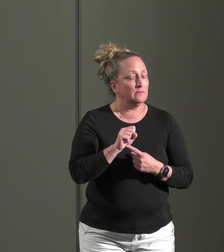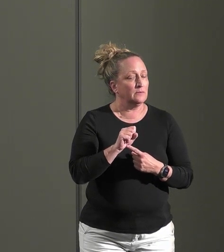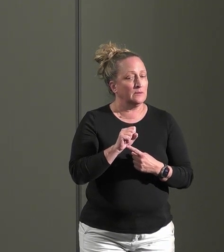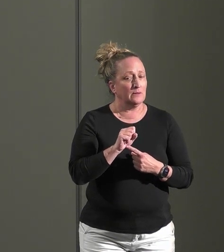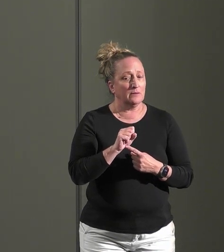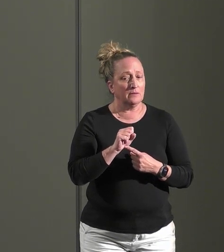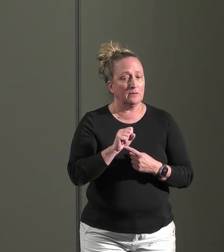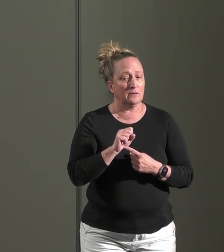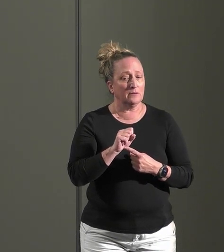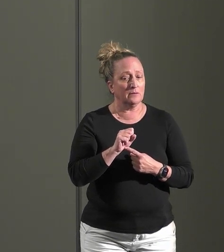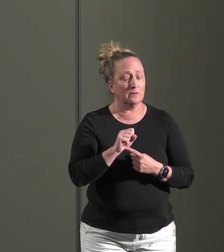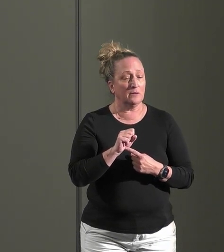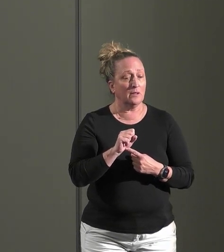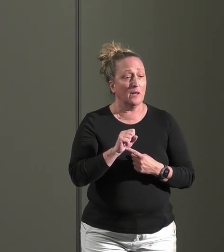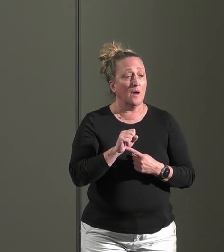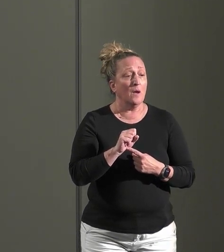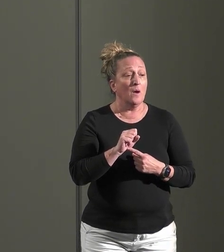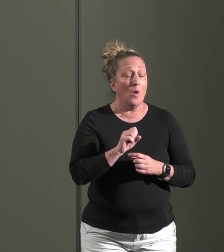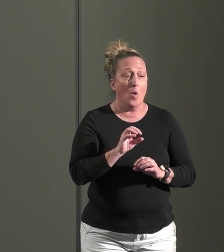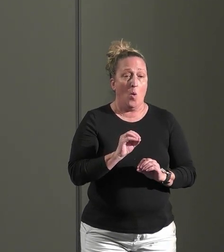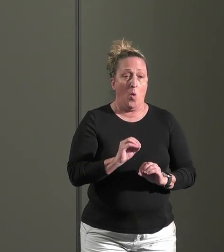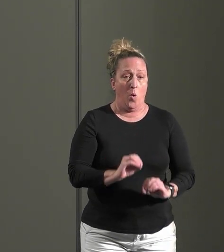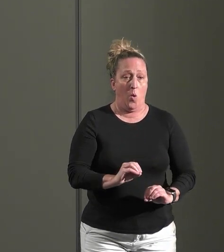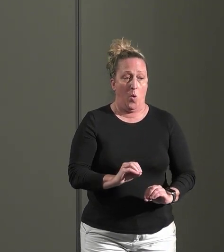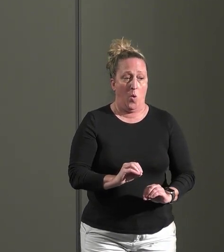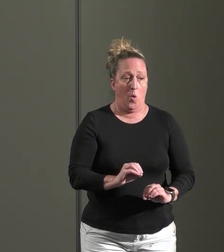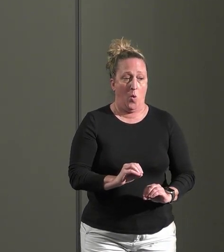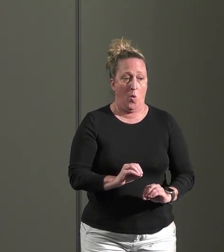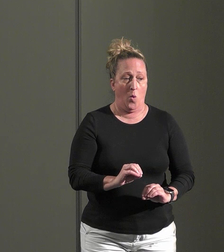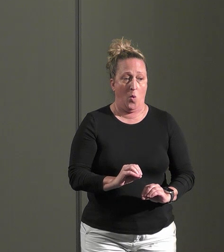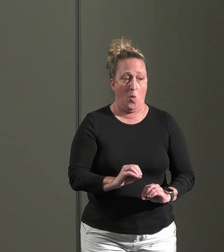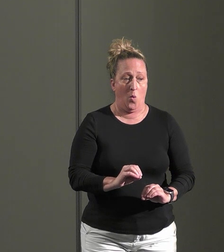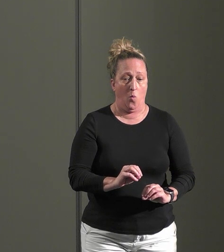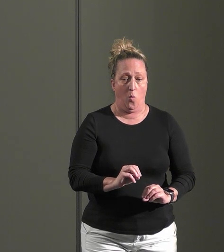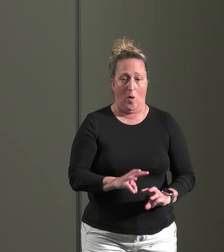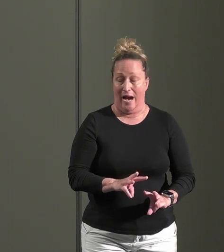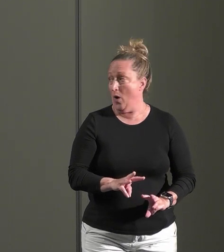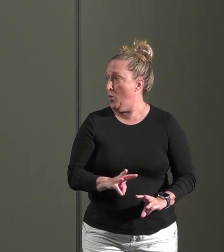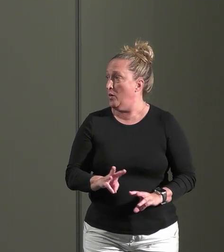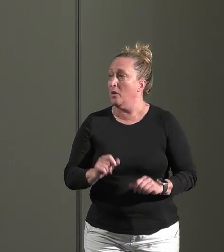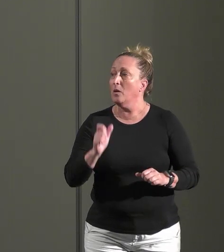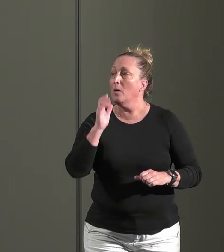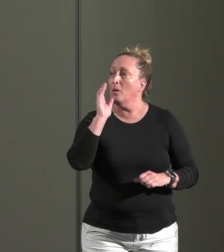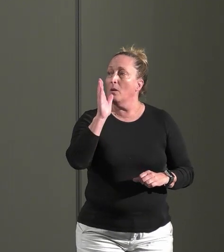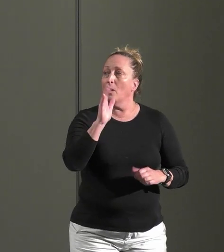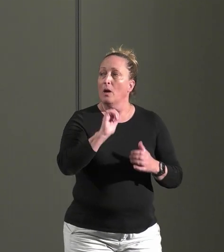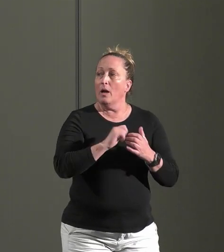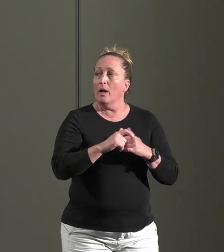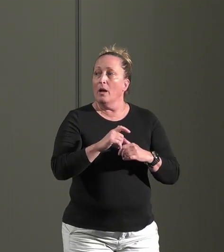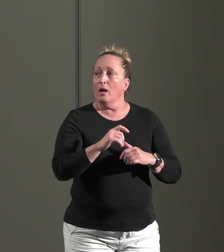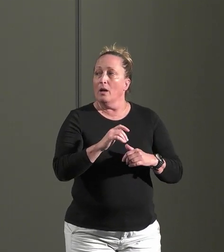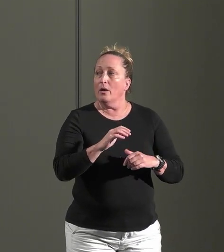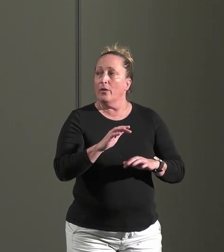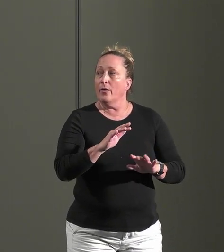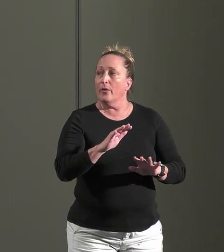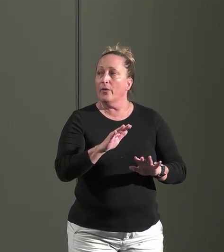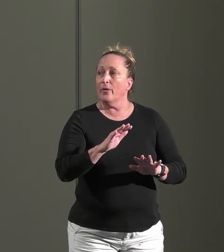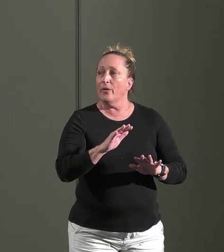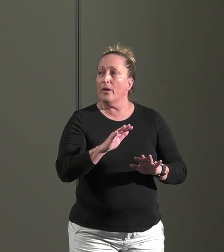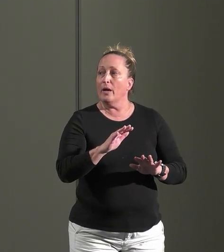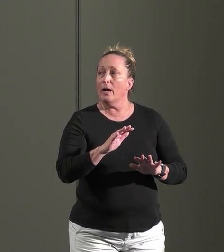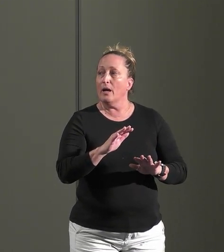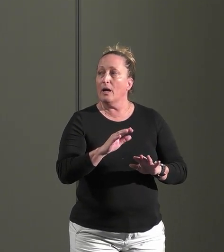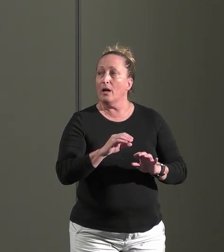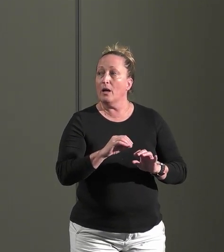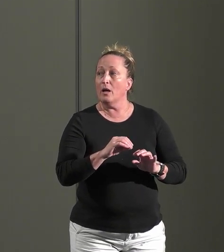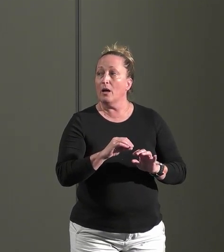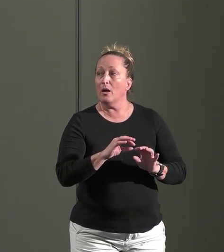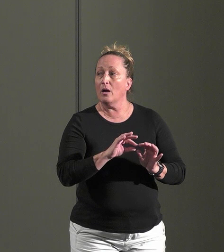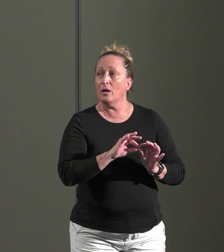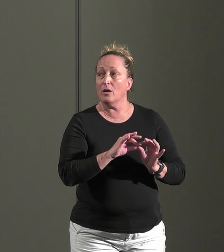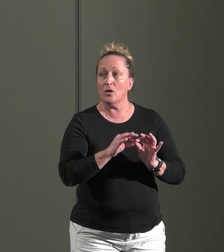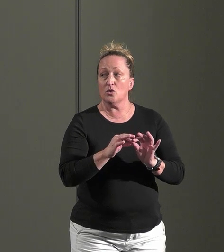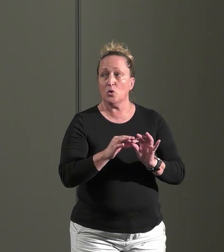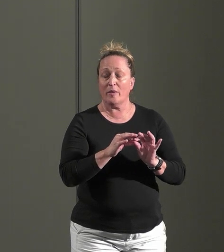is UX and I will present how we -- interface the website I'm here